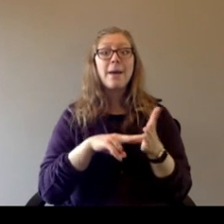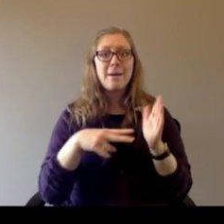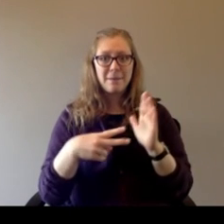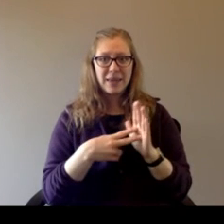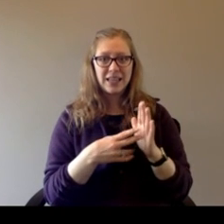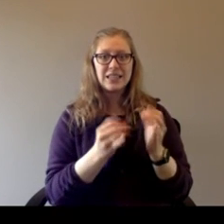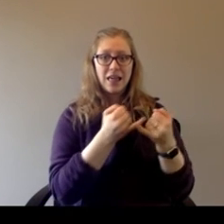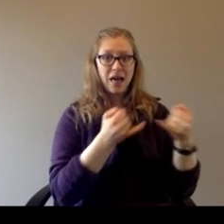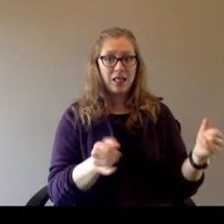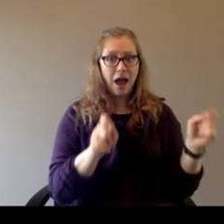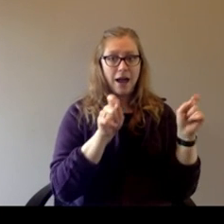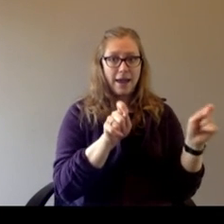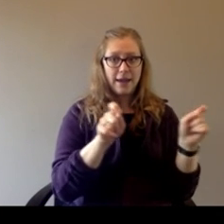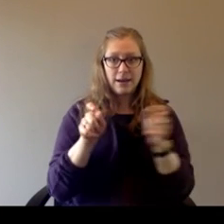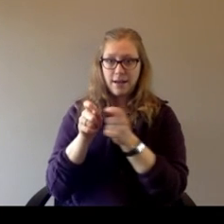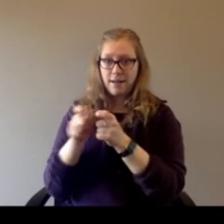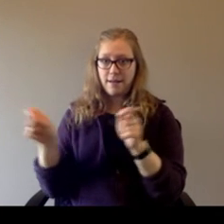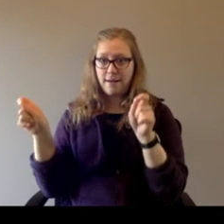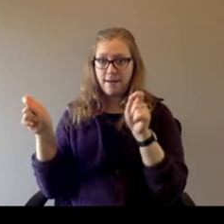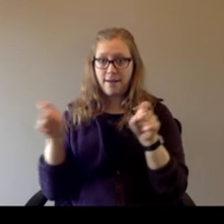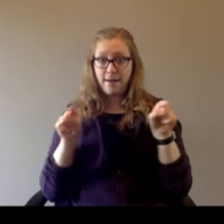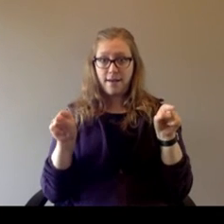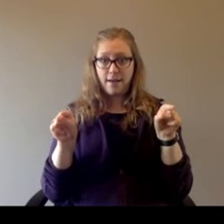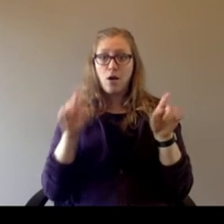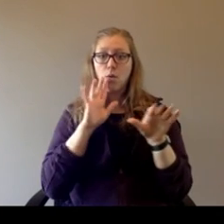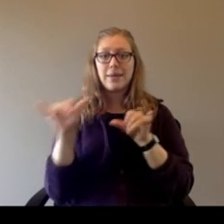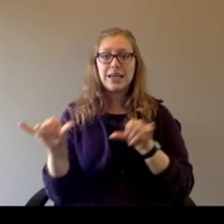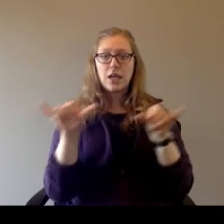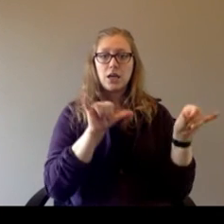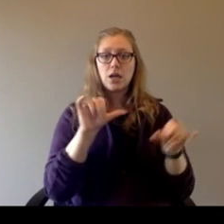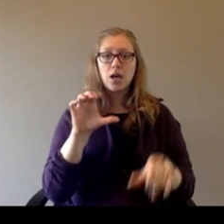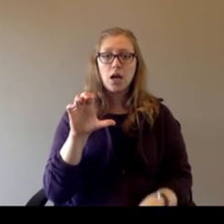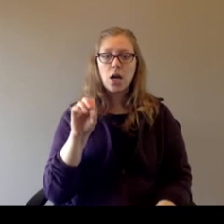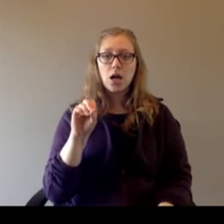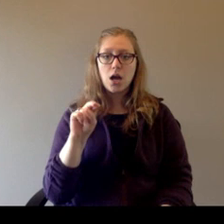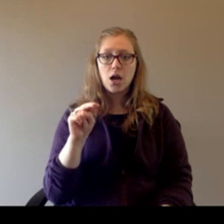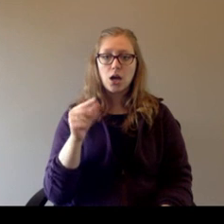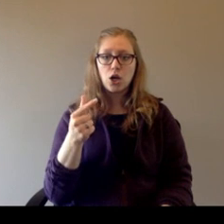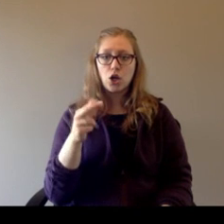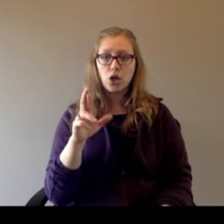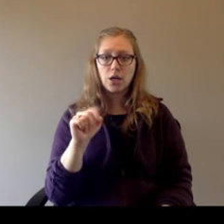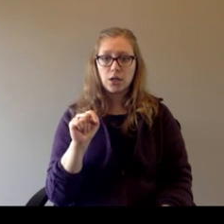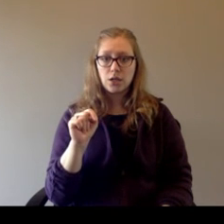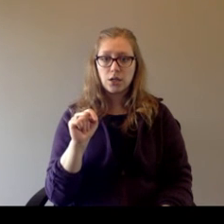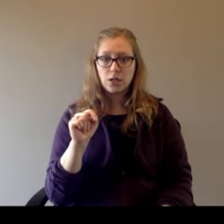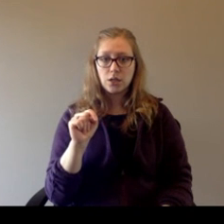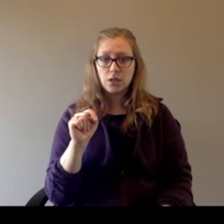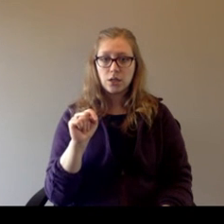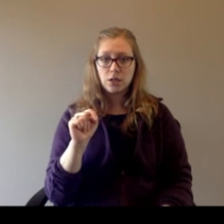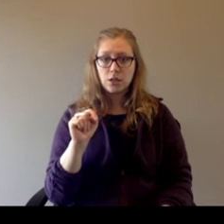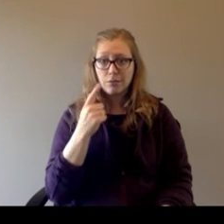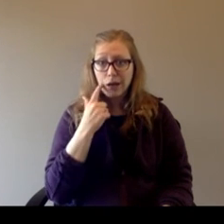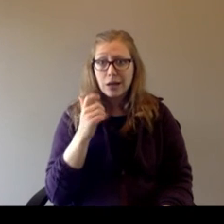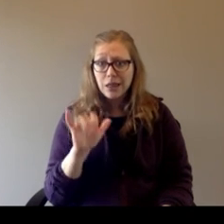are congruent because that's what congruent segments are. They are segments that have the same length.